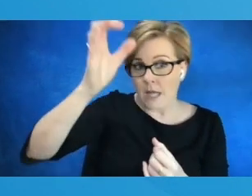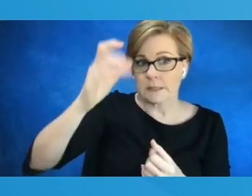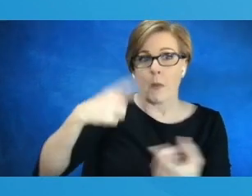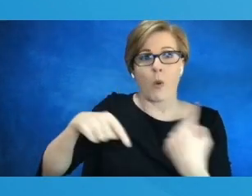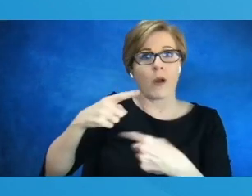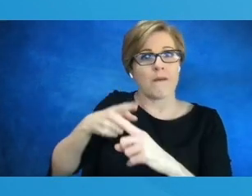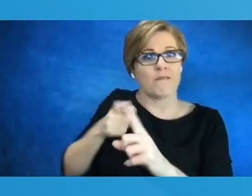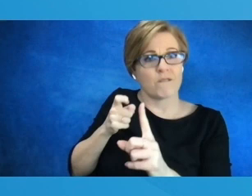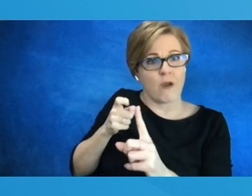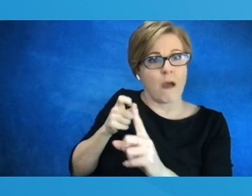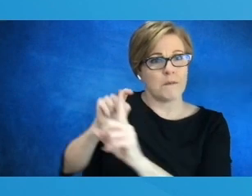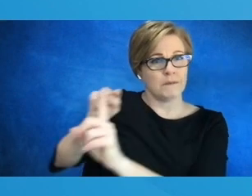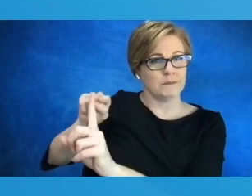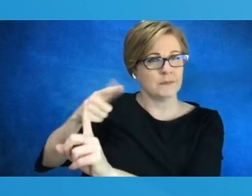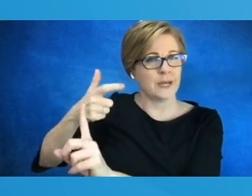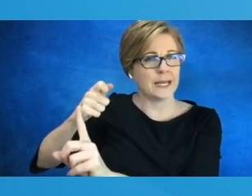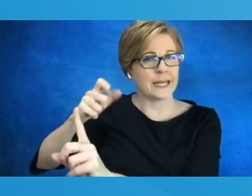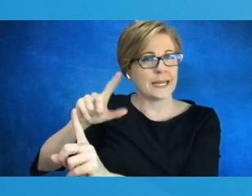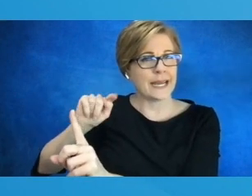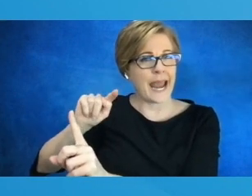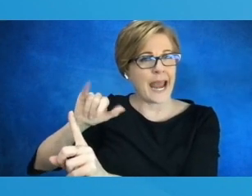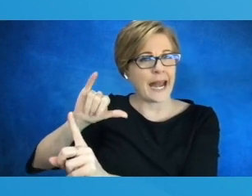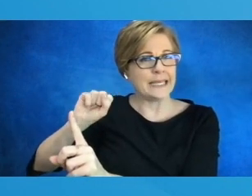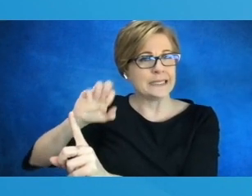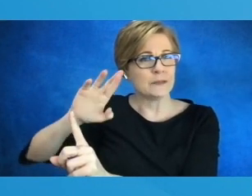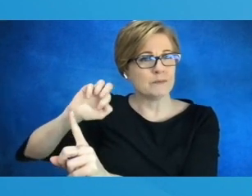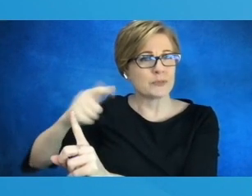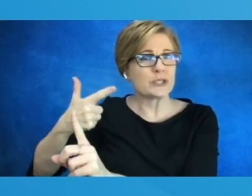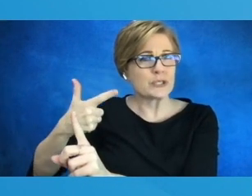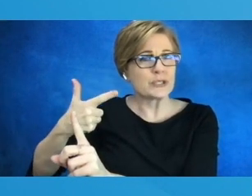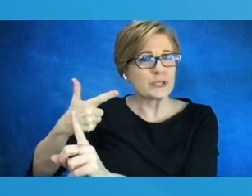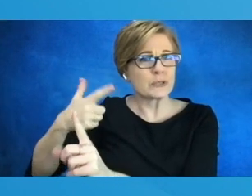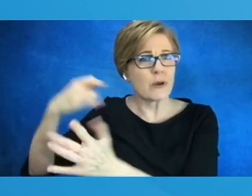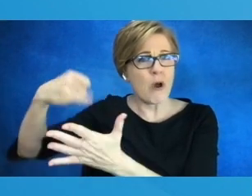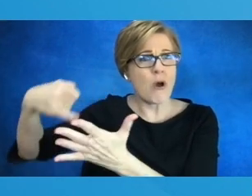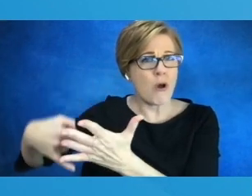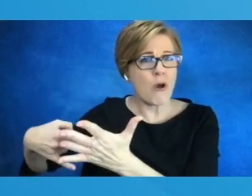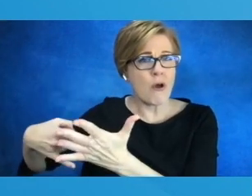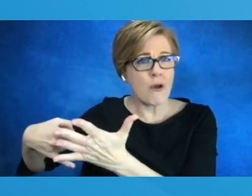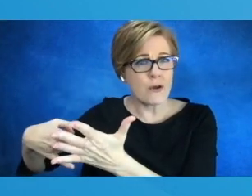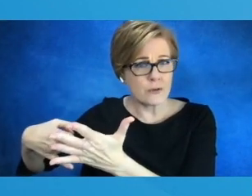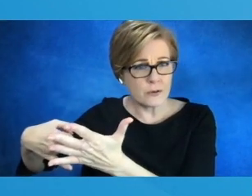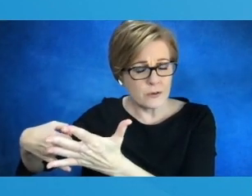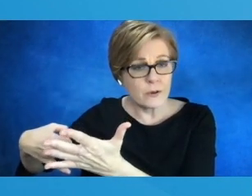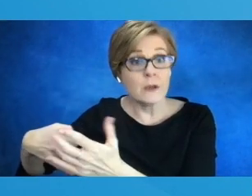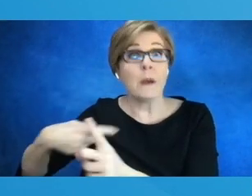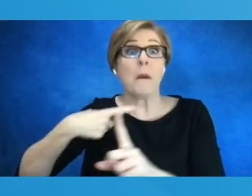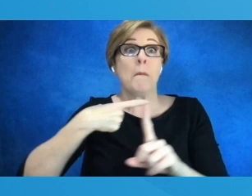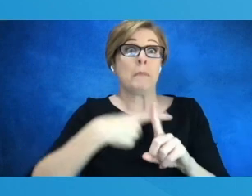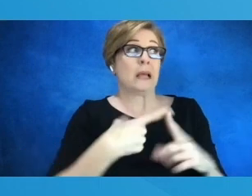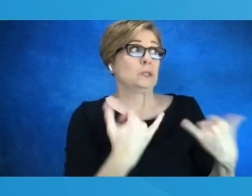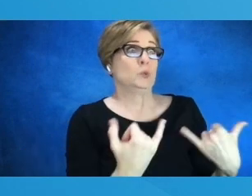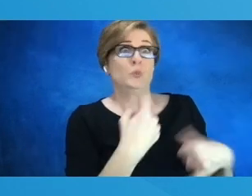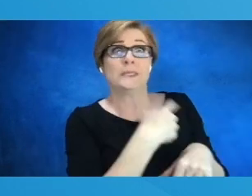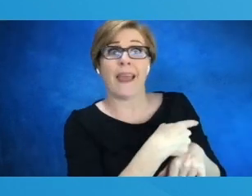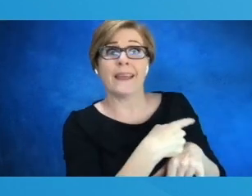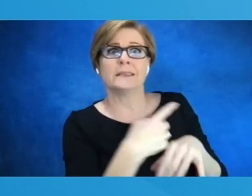his inspiration, the multiple places he found his inspiration, and this source of Pickett's